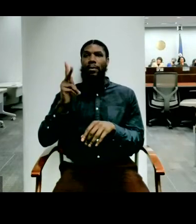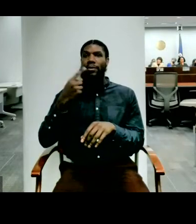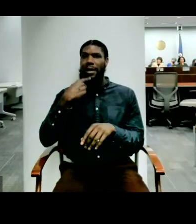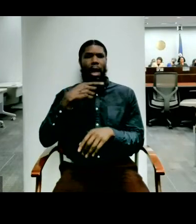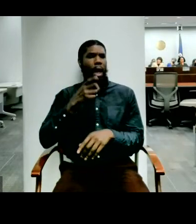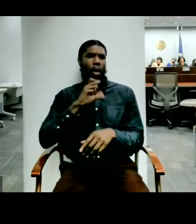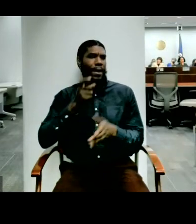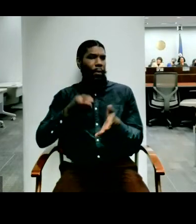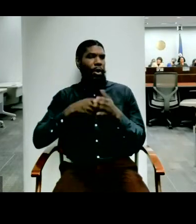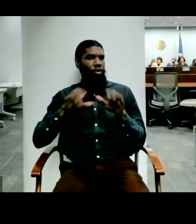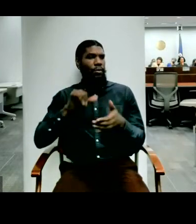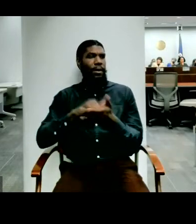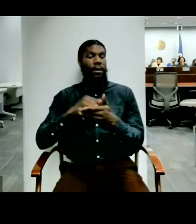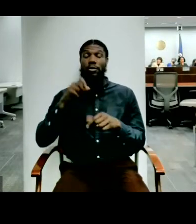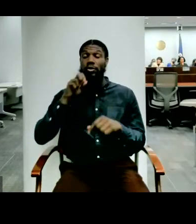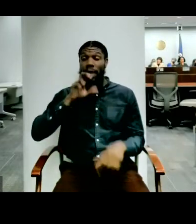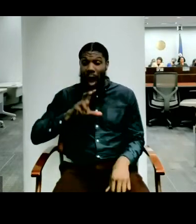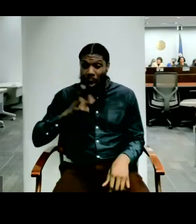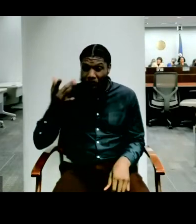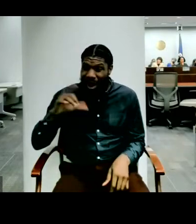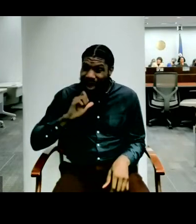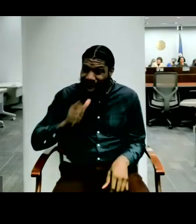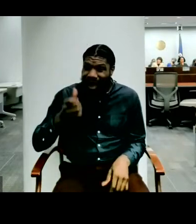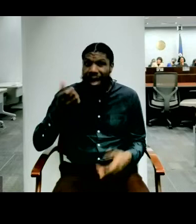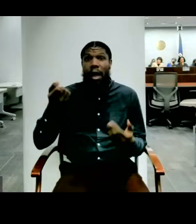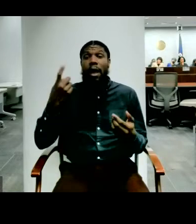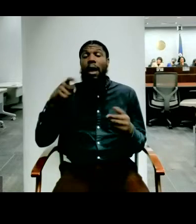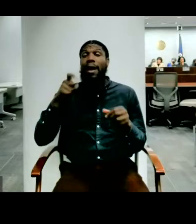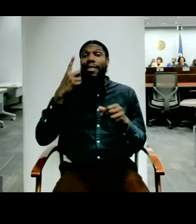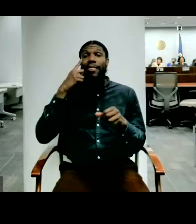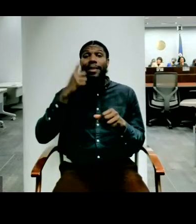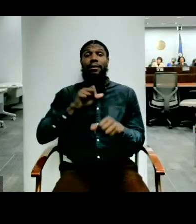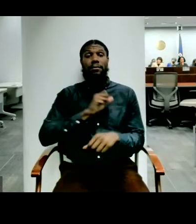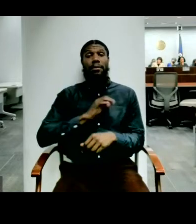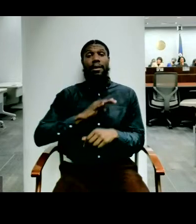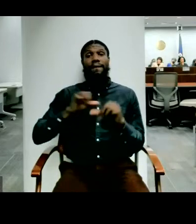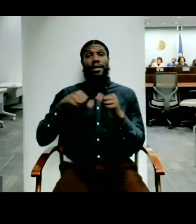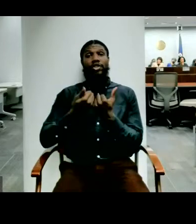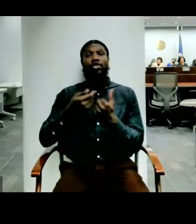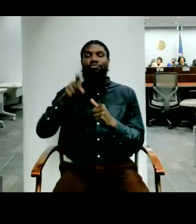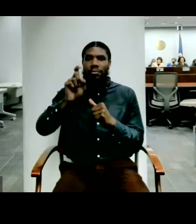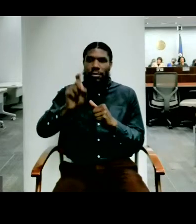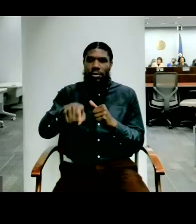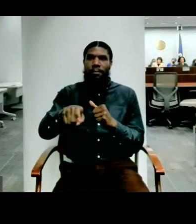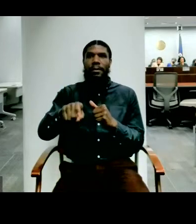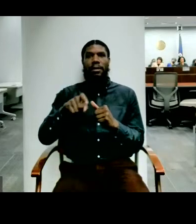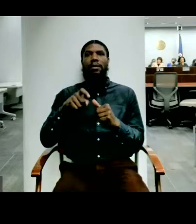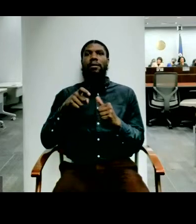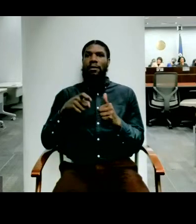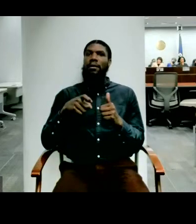I don't understand why, if anything, I think staffing agencies should be held to, you know,